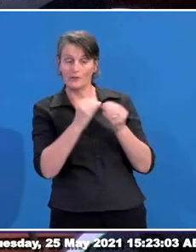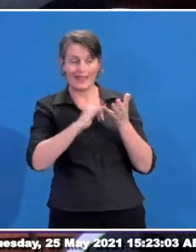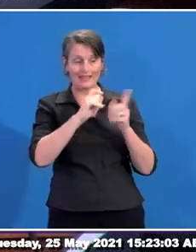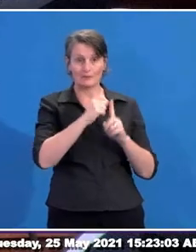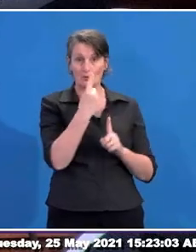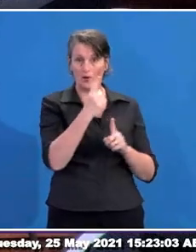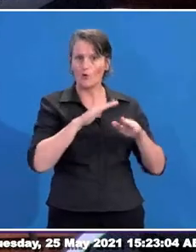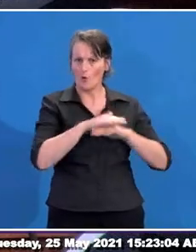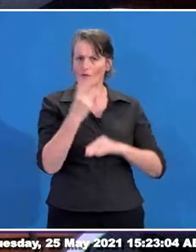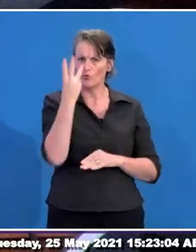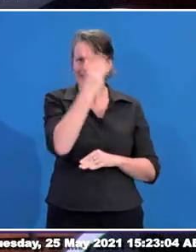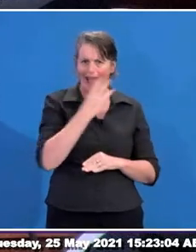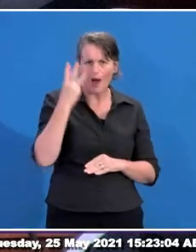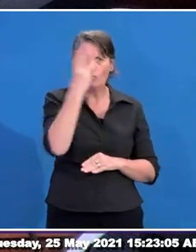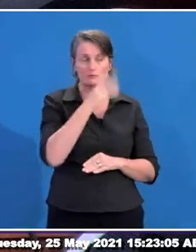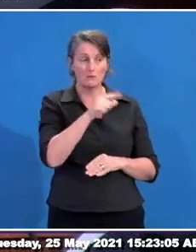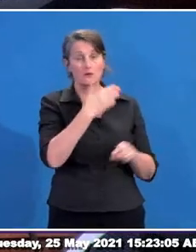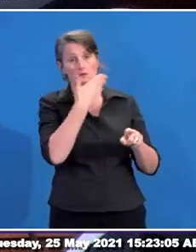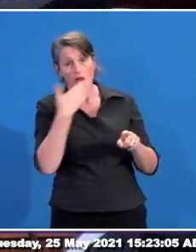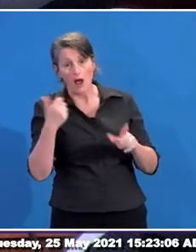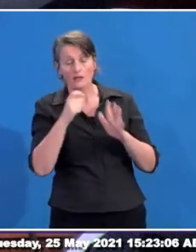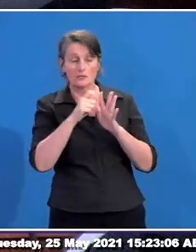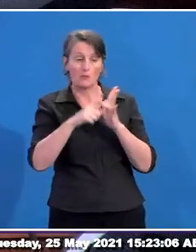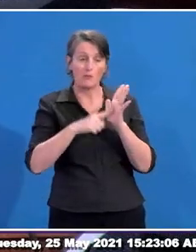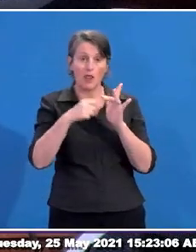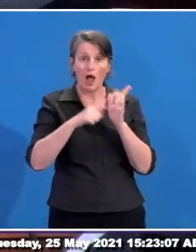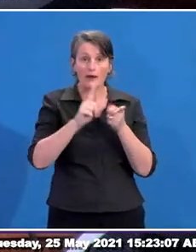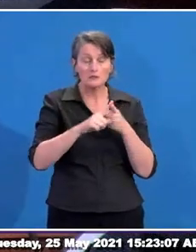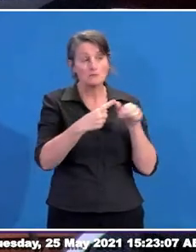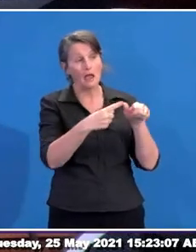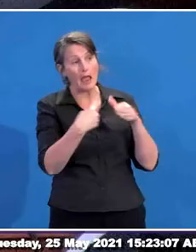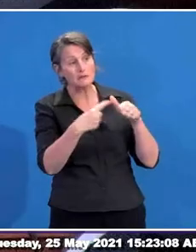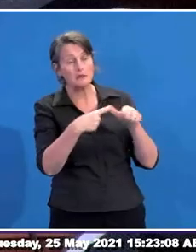hours, he was polite, responsive, animated and positive throughout.